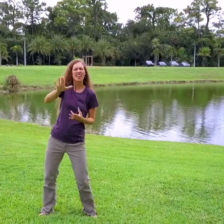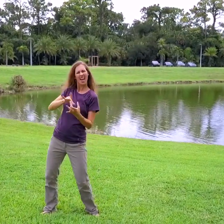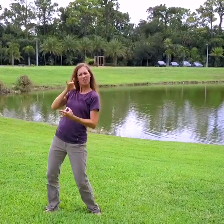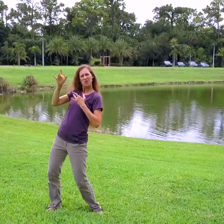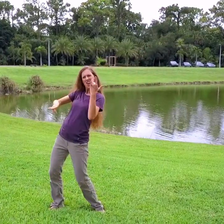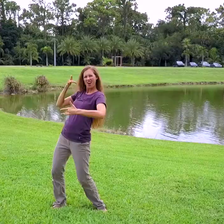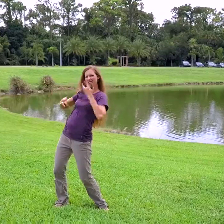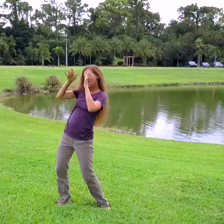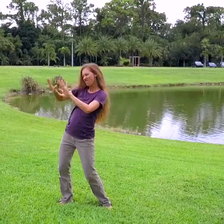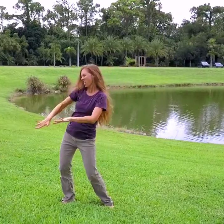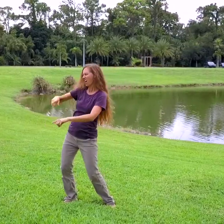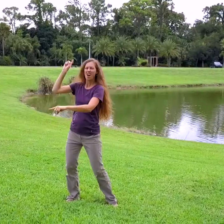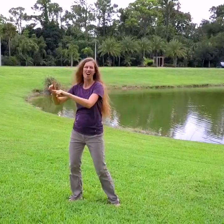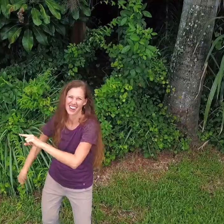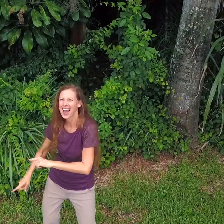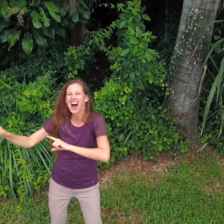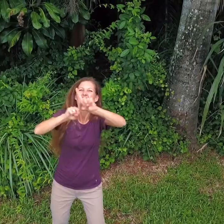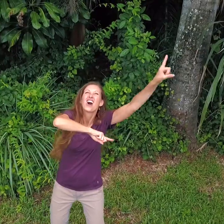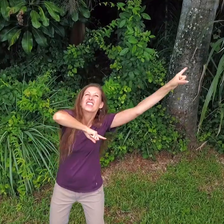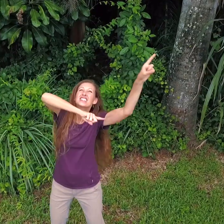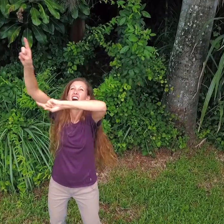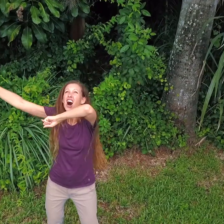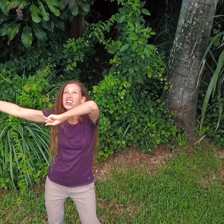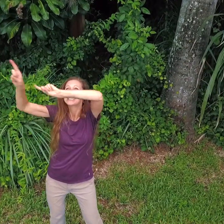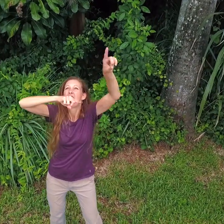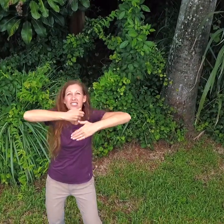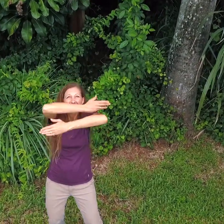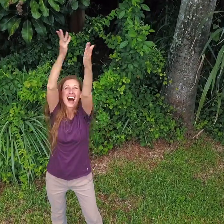Cant put out your fire Of all the stars out tonight